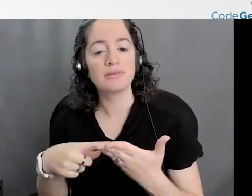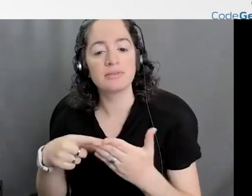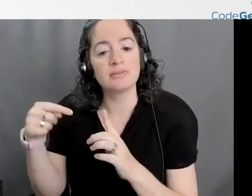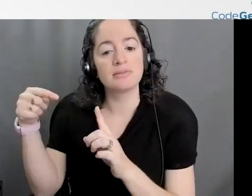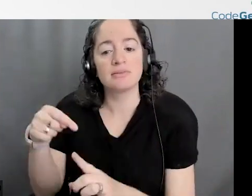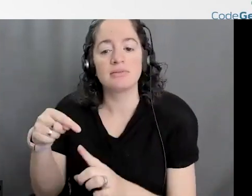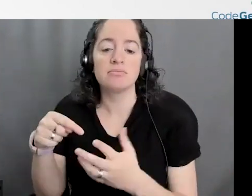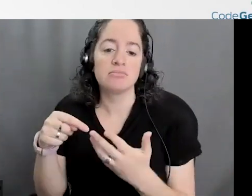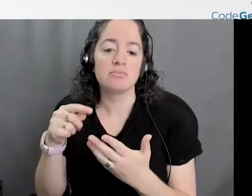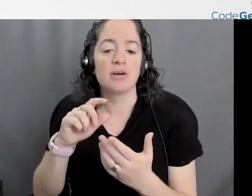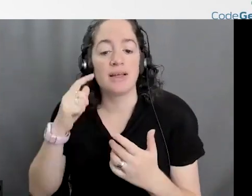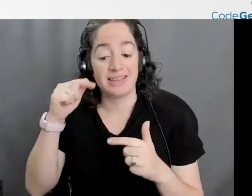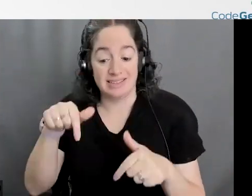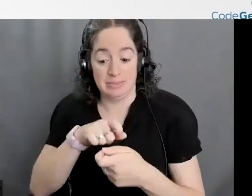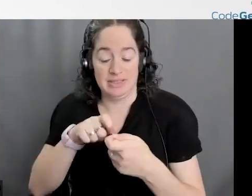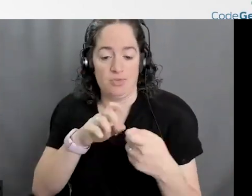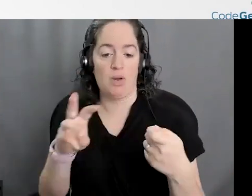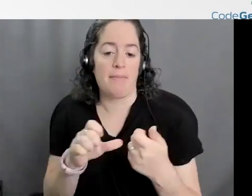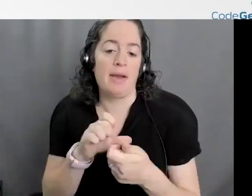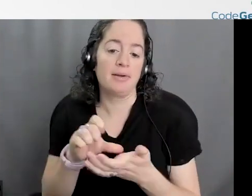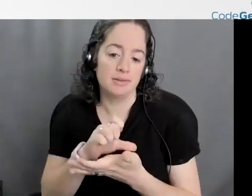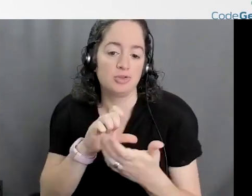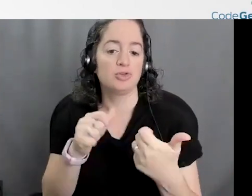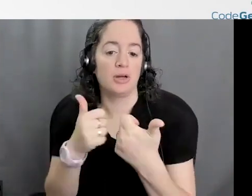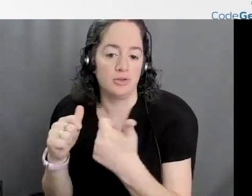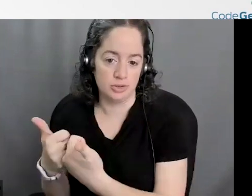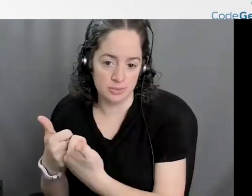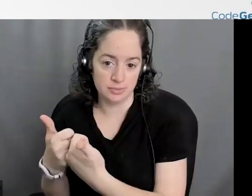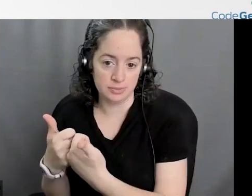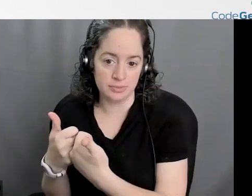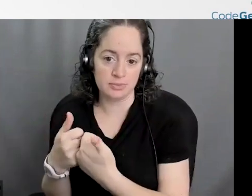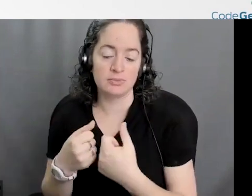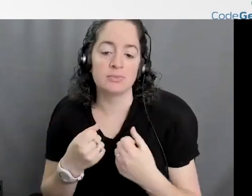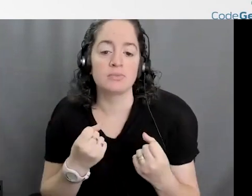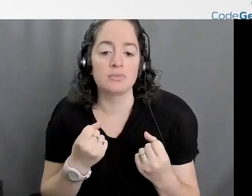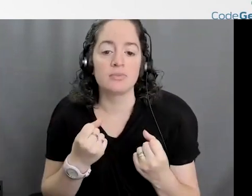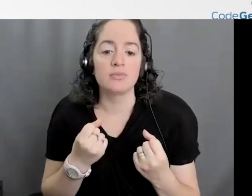The part we're going to focus on today is the bus route schedules which are displayed in tables.